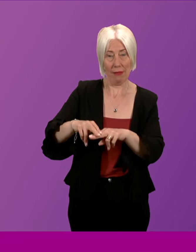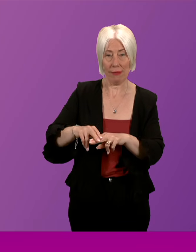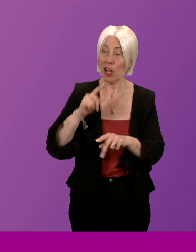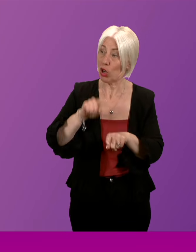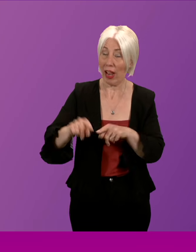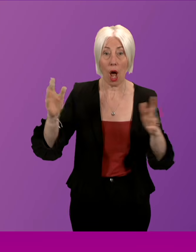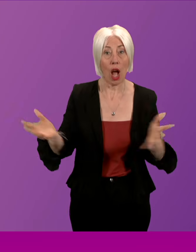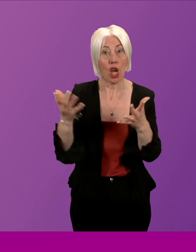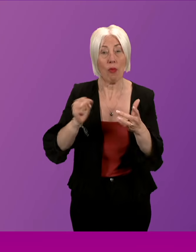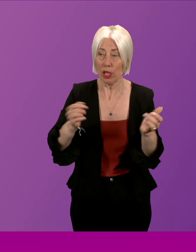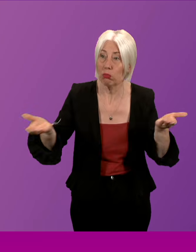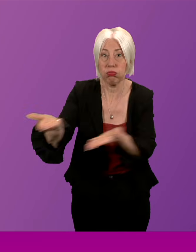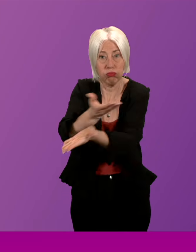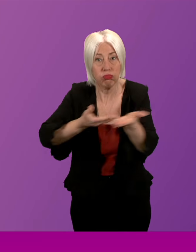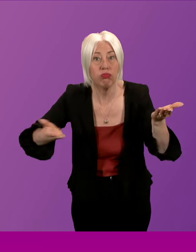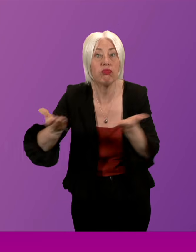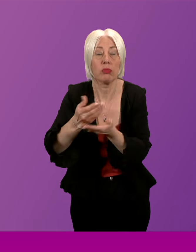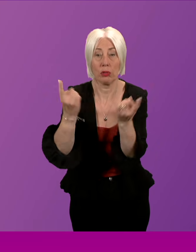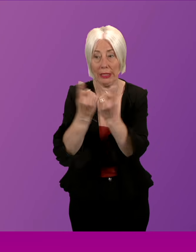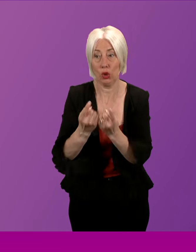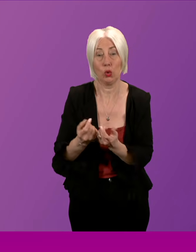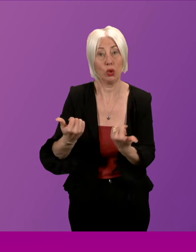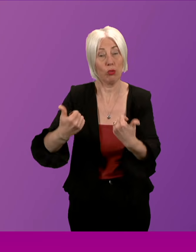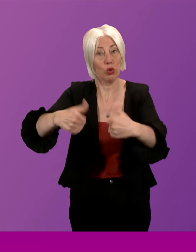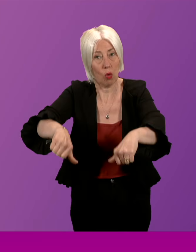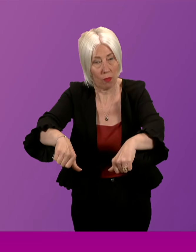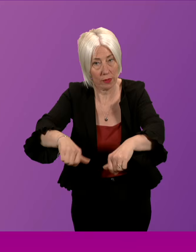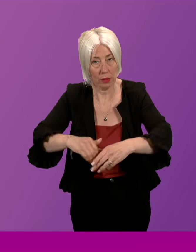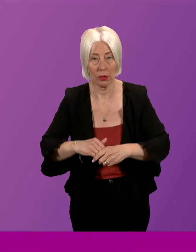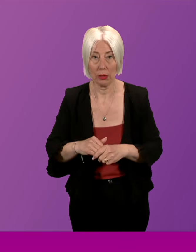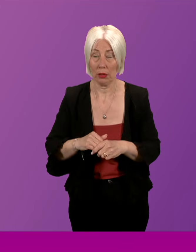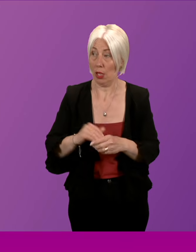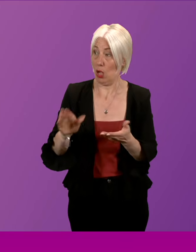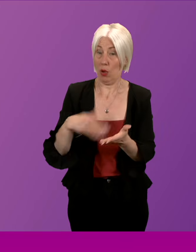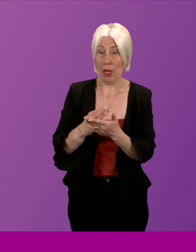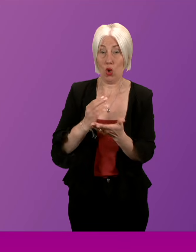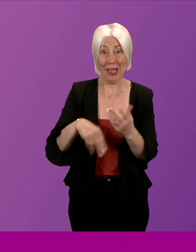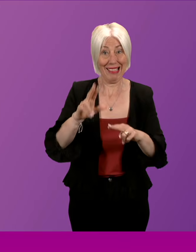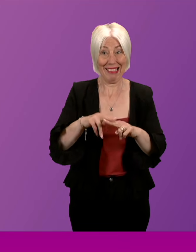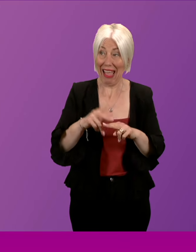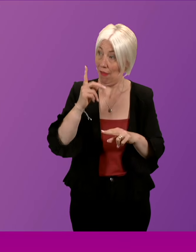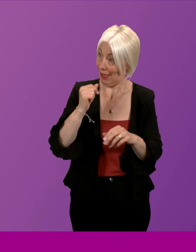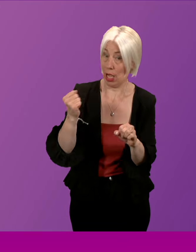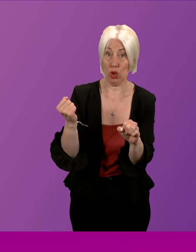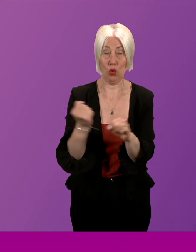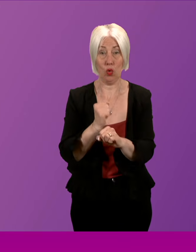that dialogue to try to resolve the issues, so that employees can participate fully in